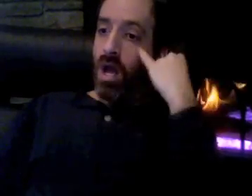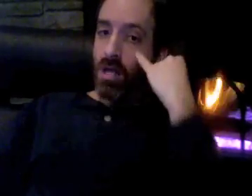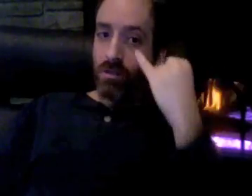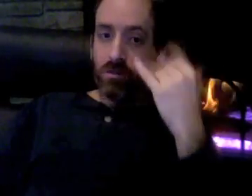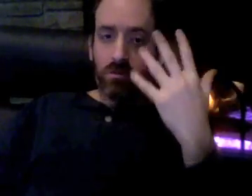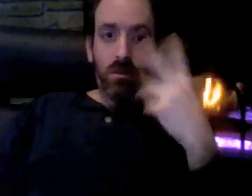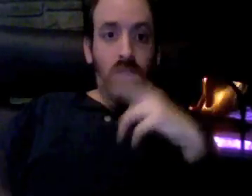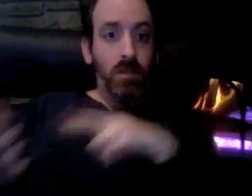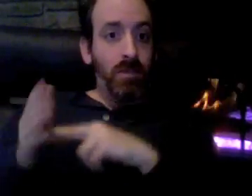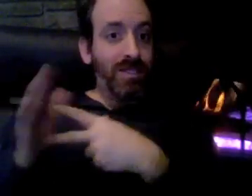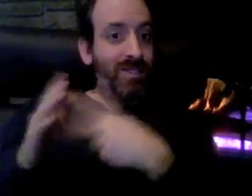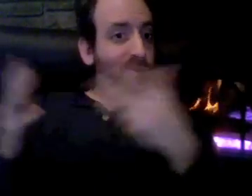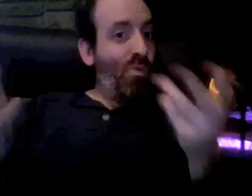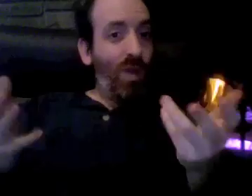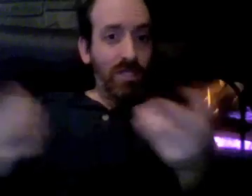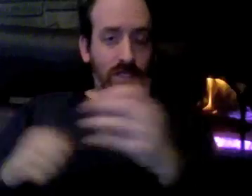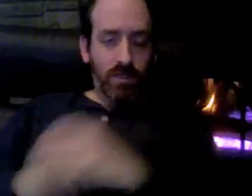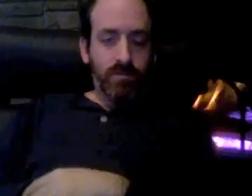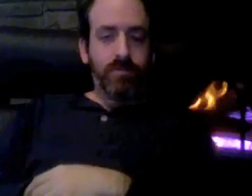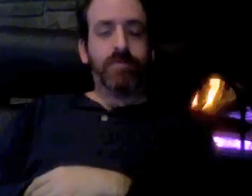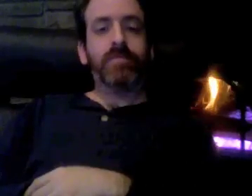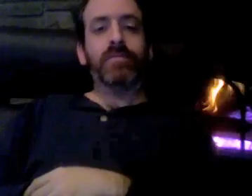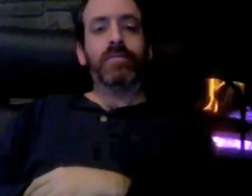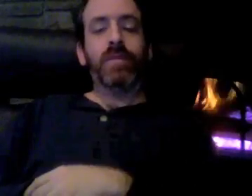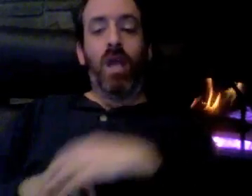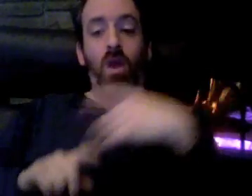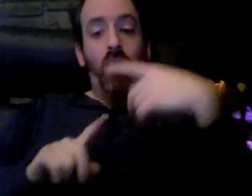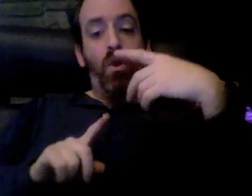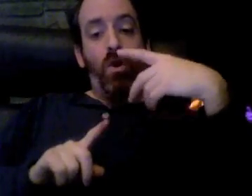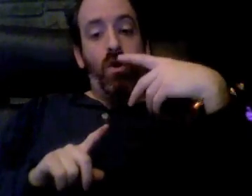It means what...